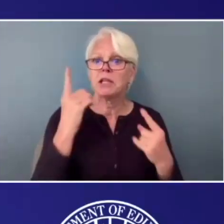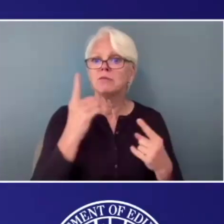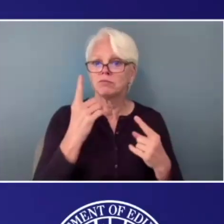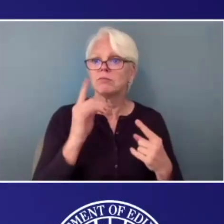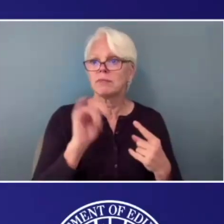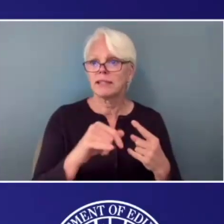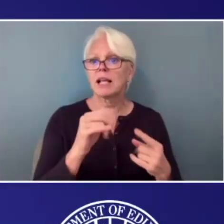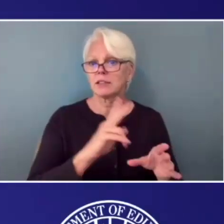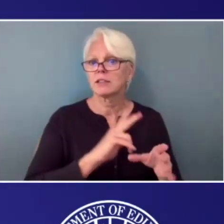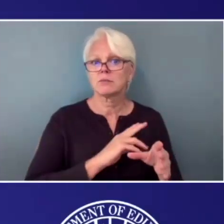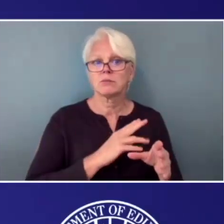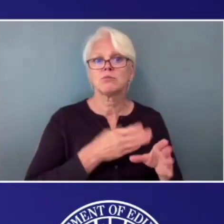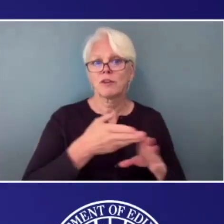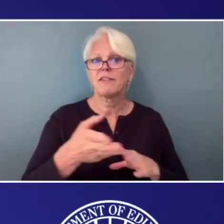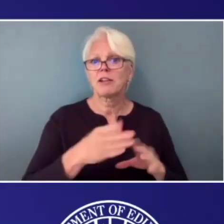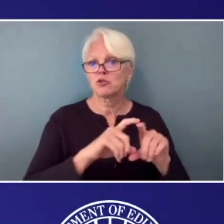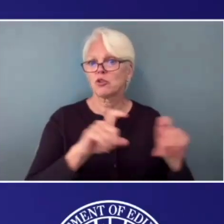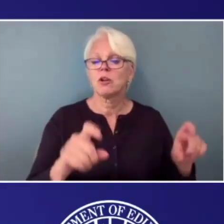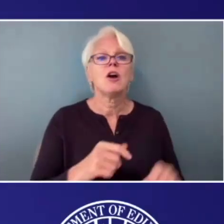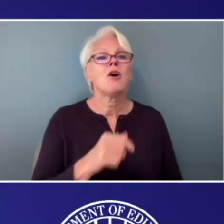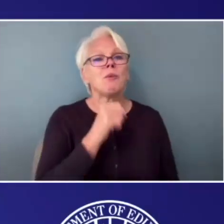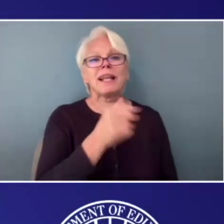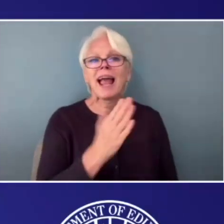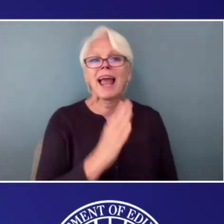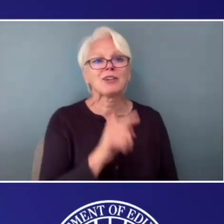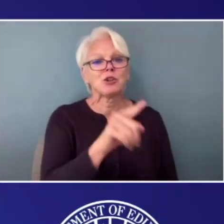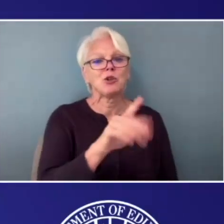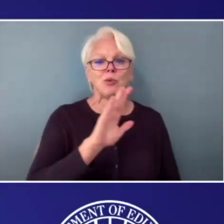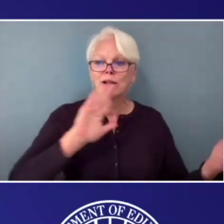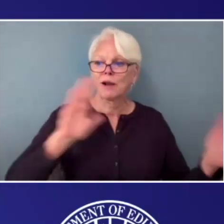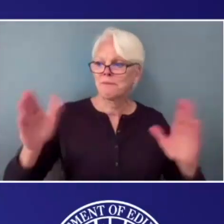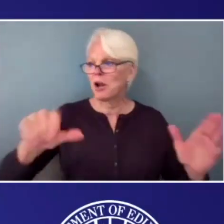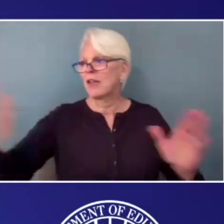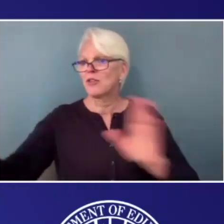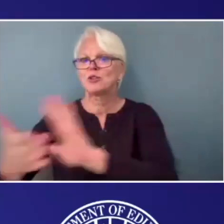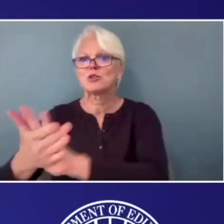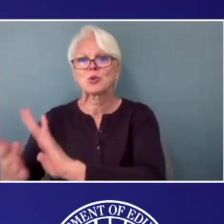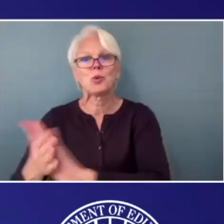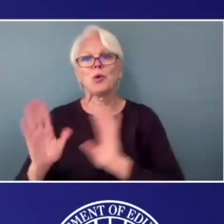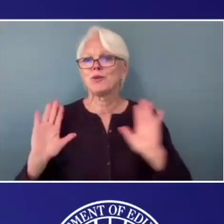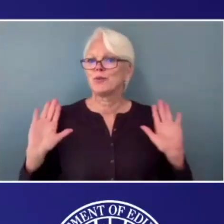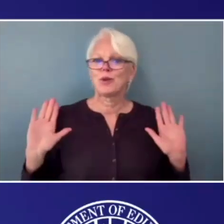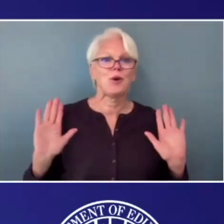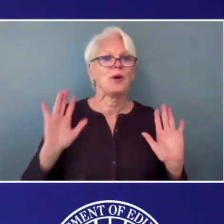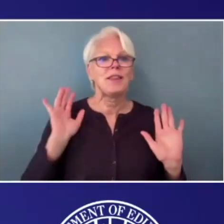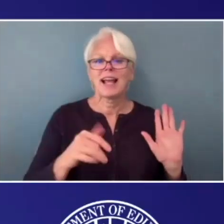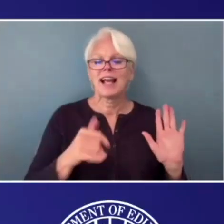We're not going to have you compare to another school, because that's not the intent of what we're doing here.